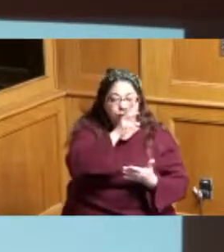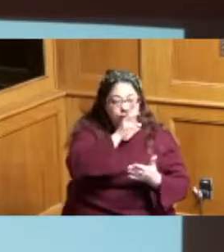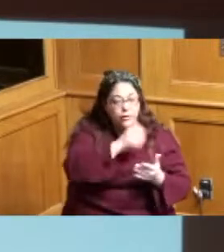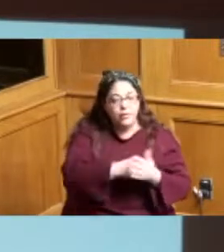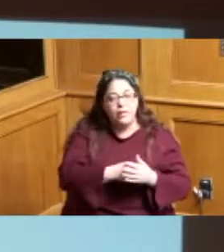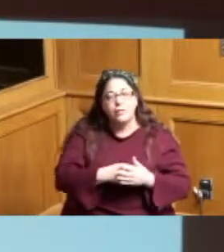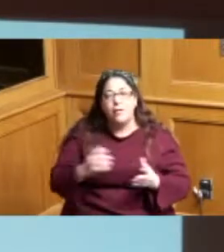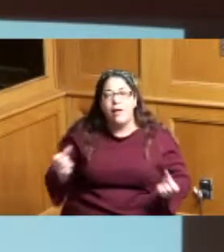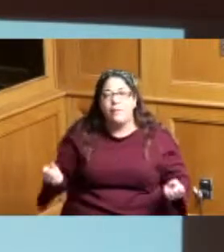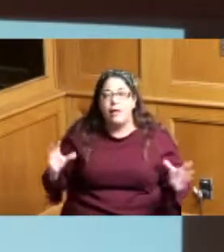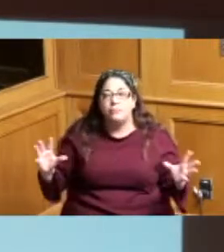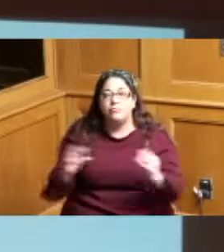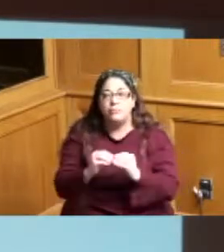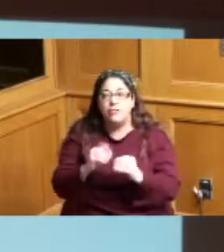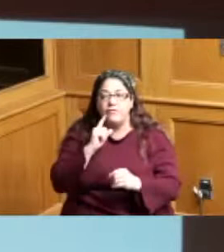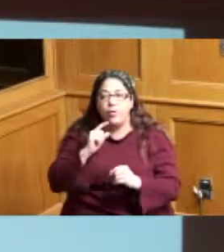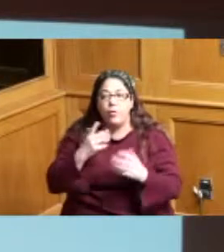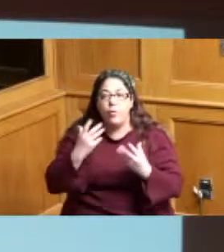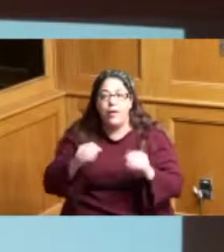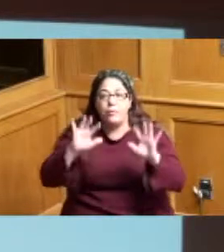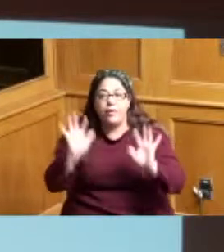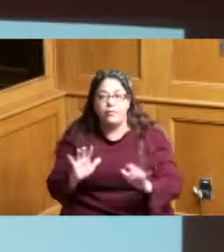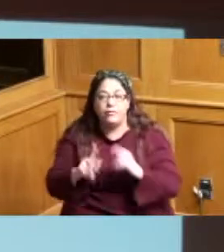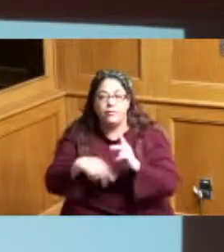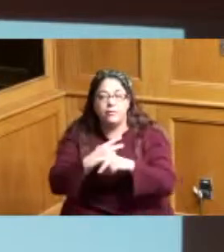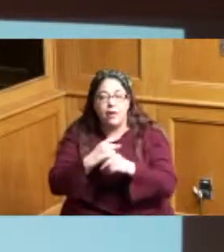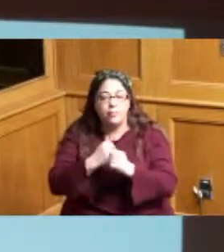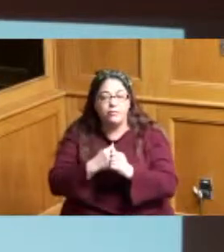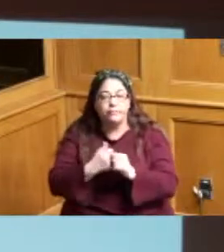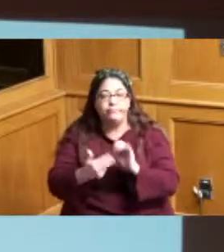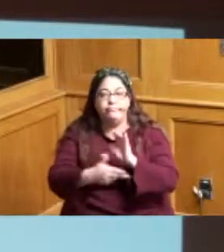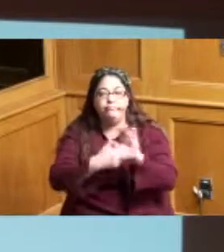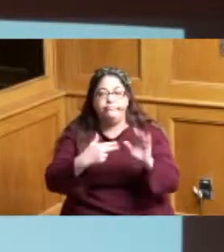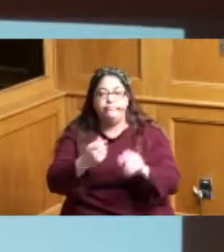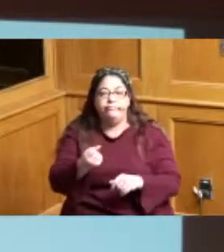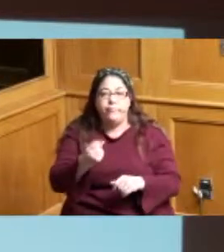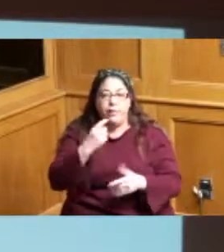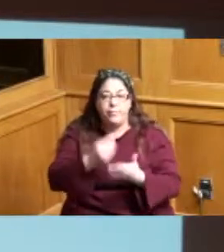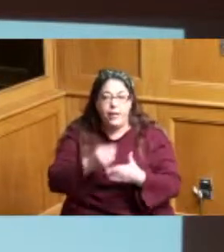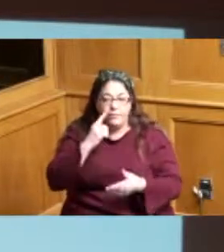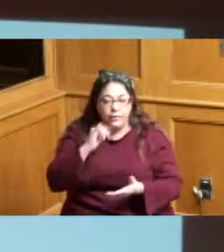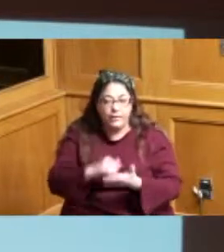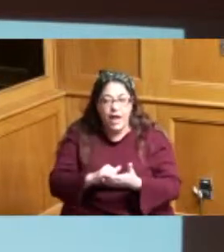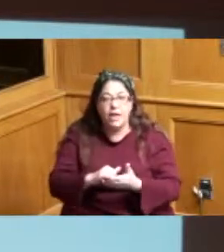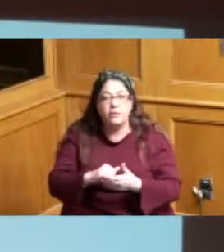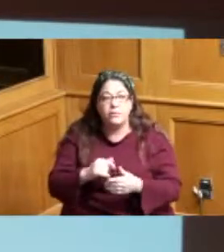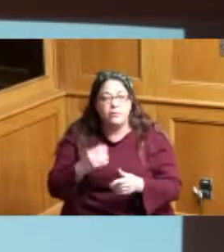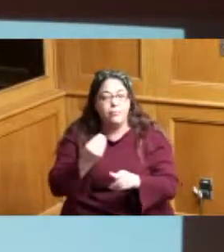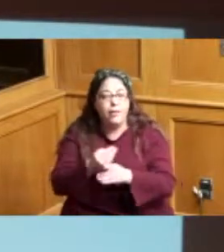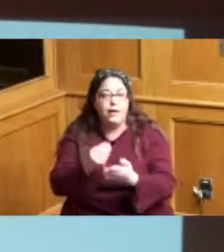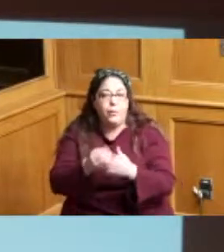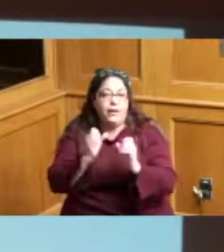for wet weather allocation that may be appropriate to recover through an impervious surface charge